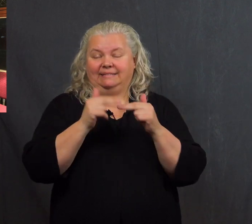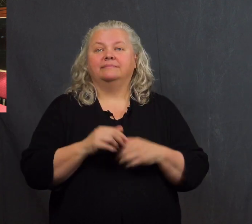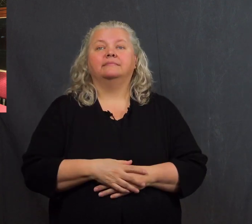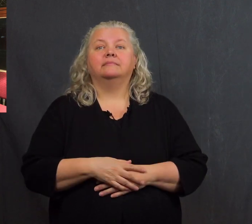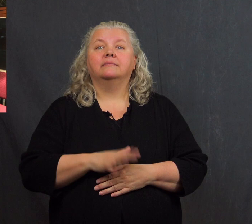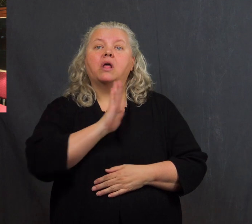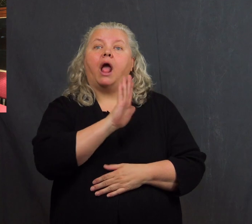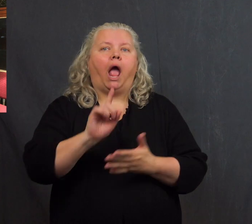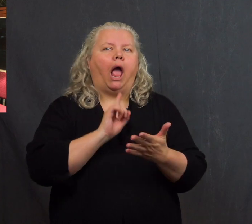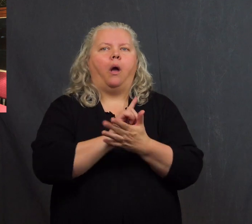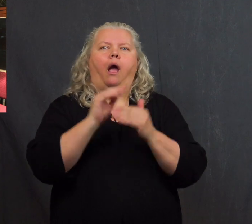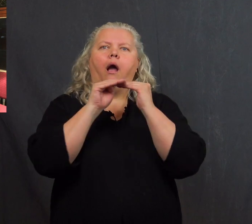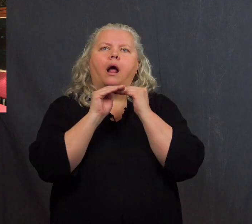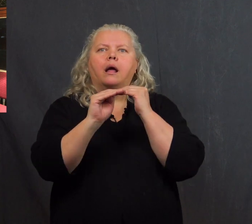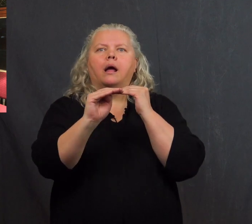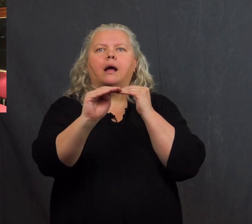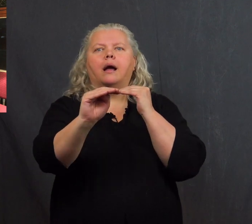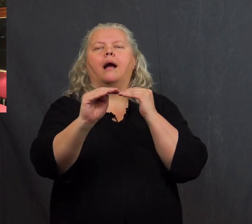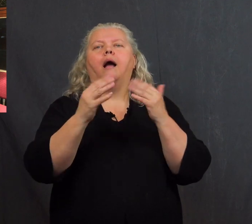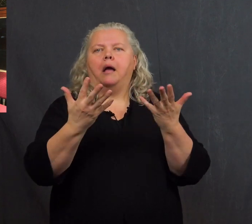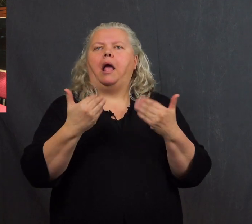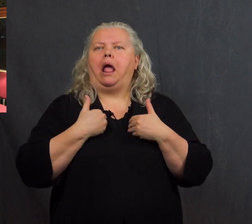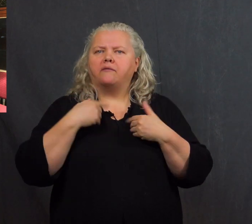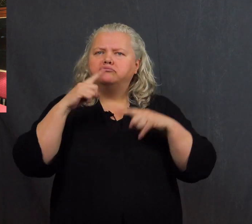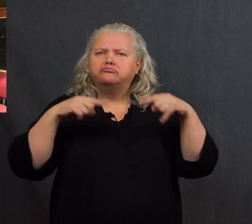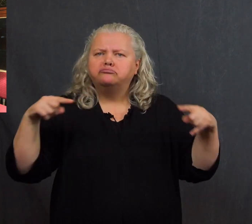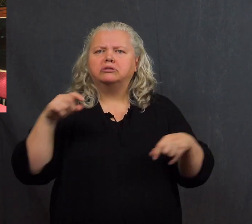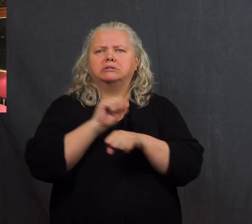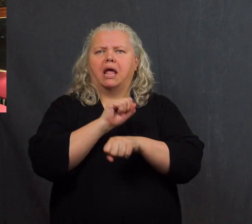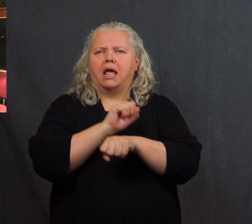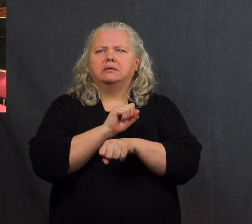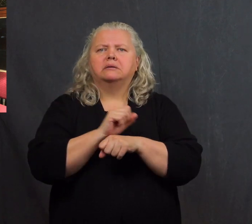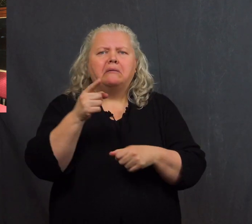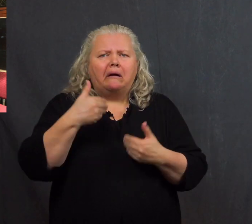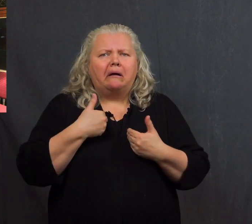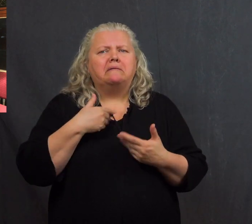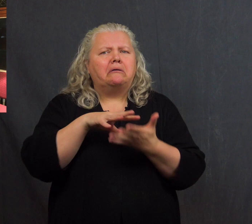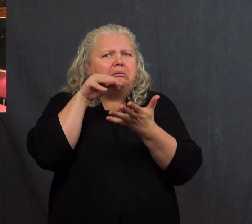an assisted living facility with stable hours and a variety of tasks for him to learn and complete.